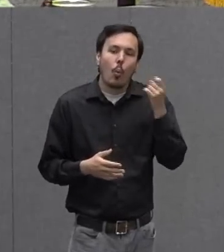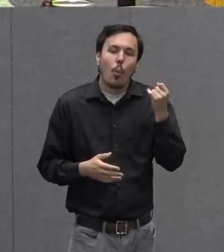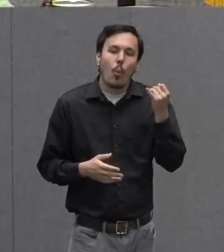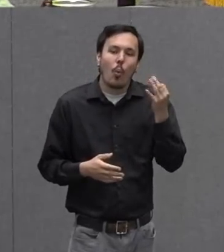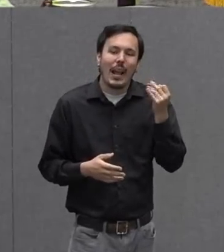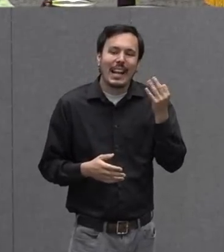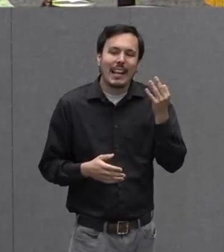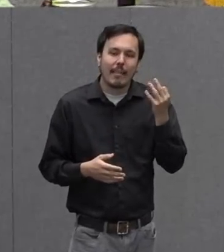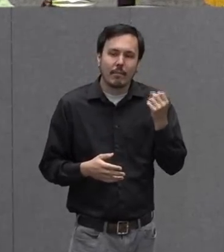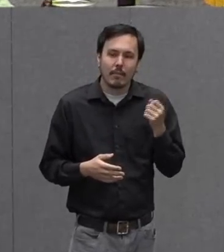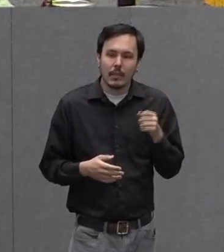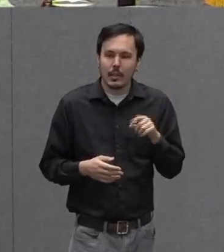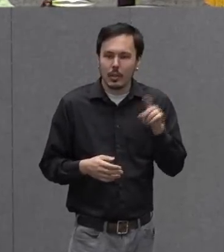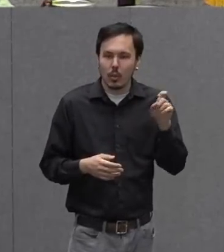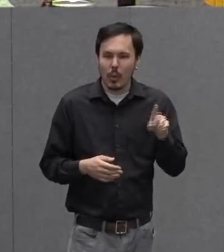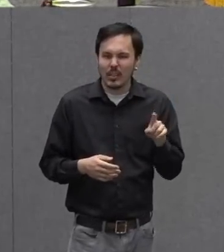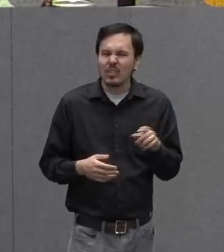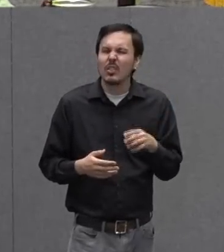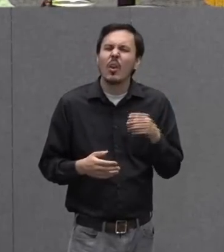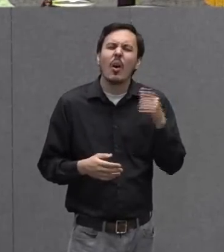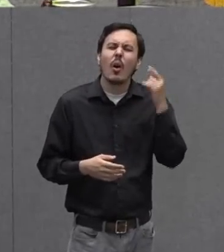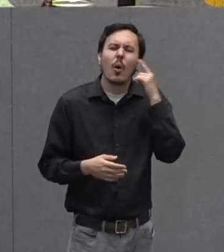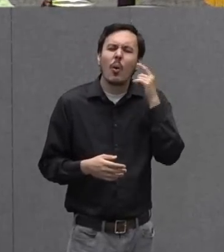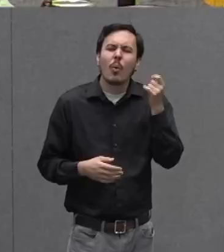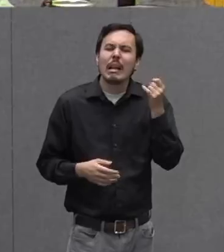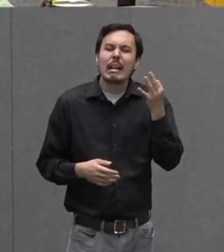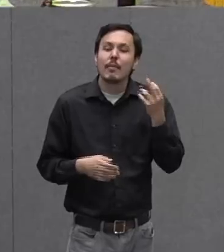What if we use a different color of light?